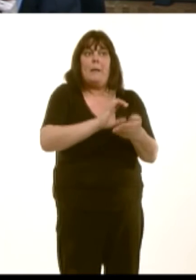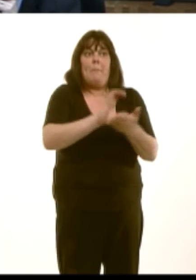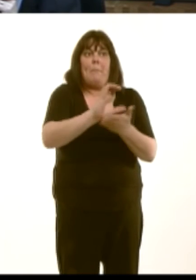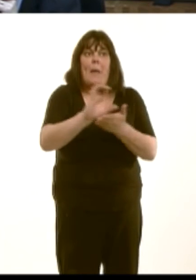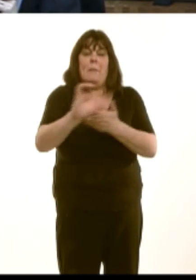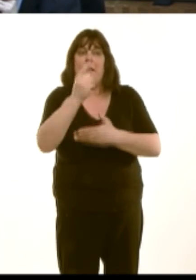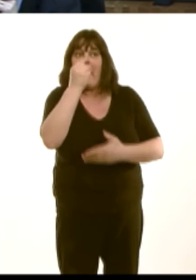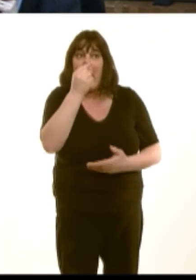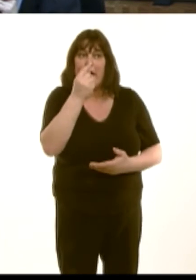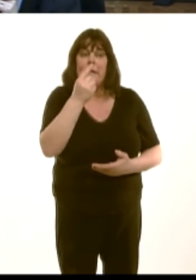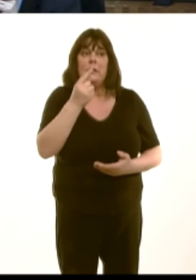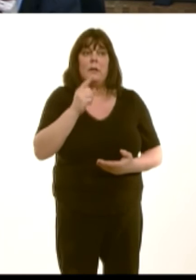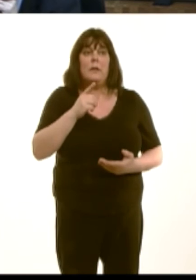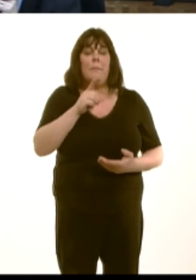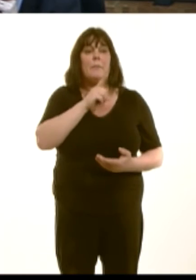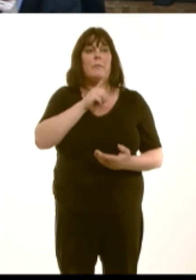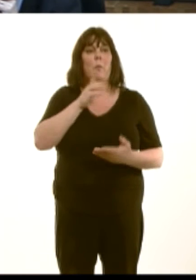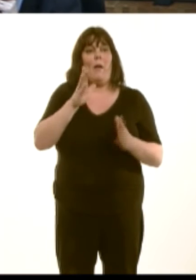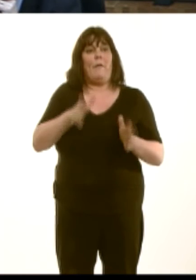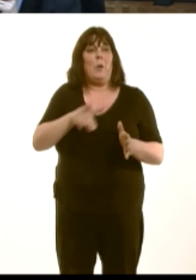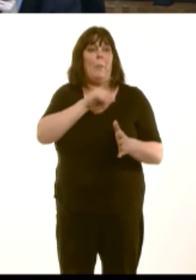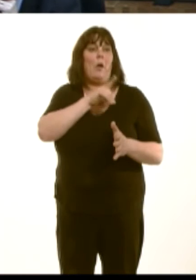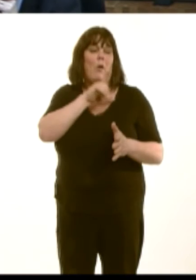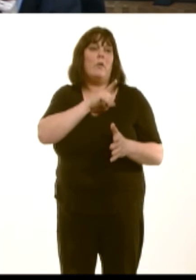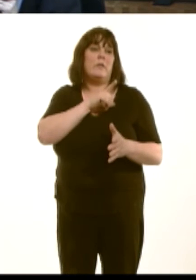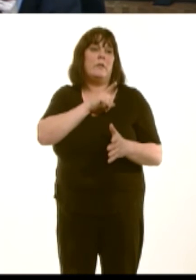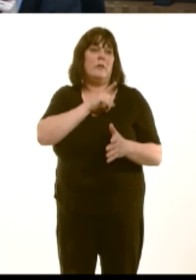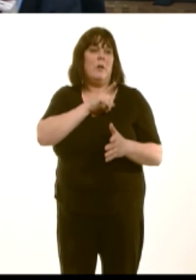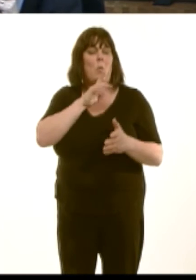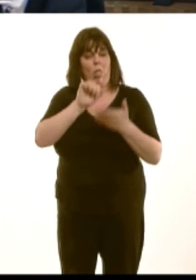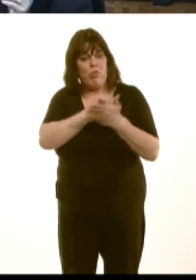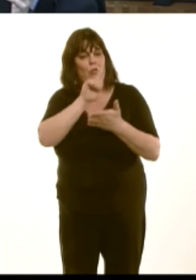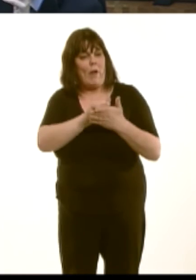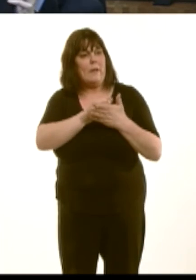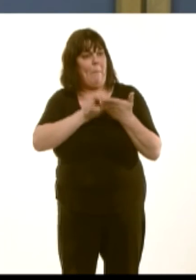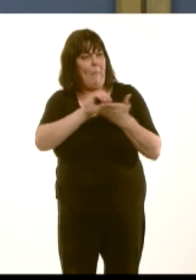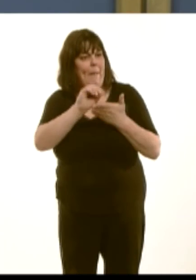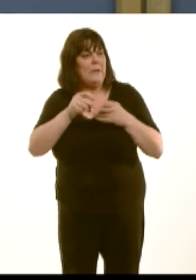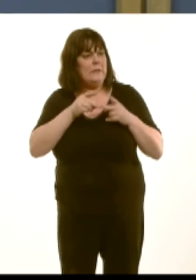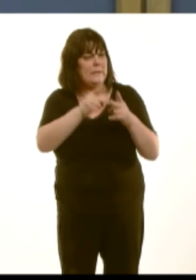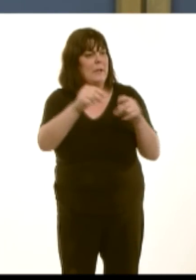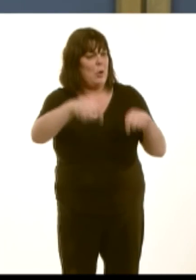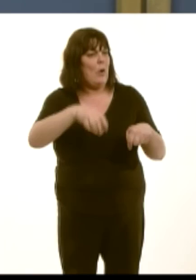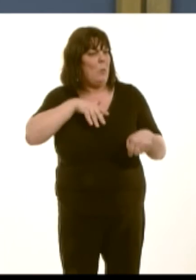to do now, with the intention, of course, of getting the right system for Wales in the future.